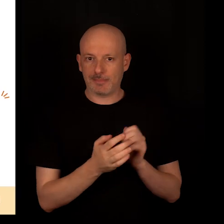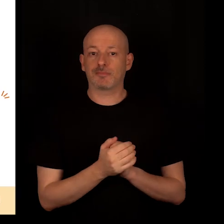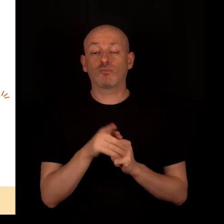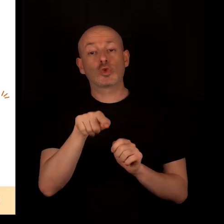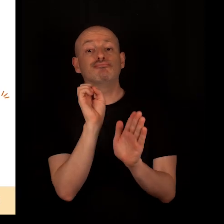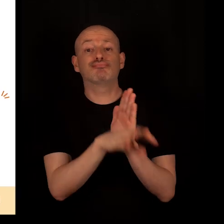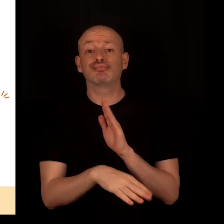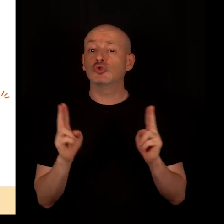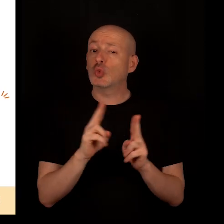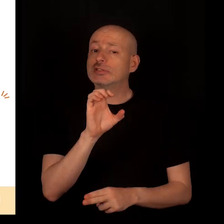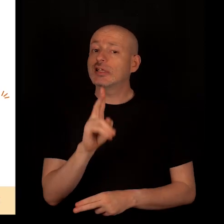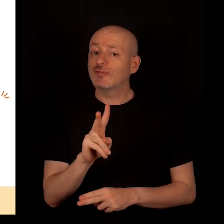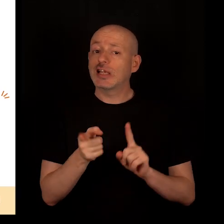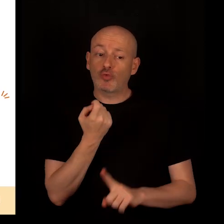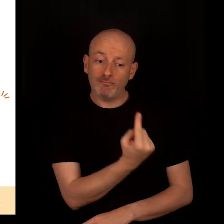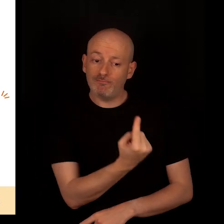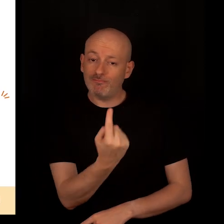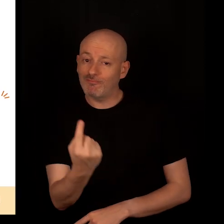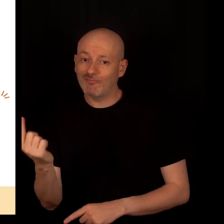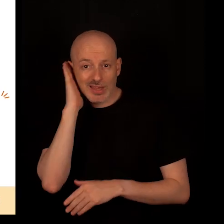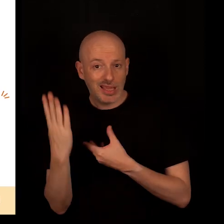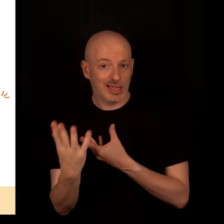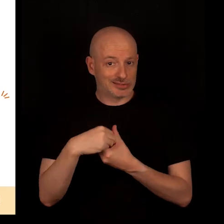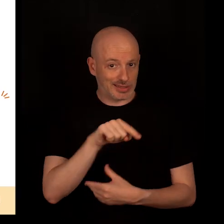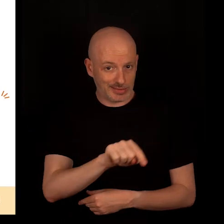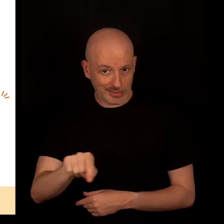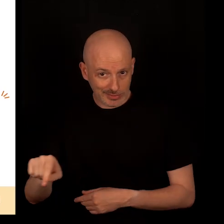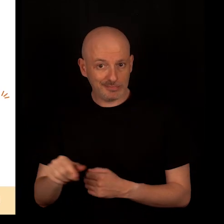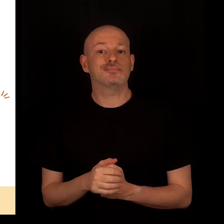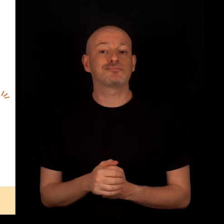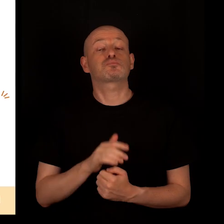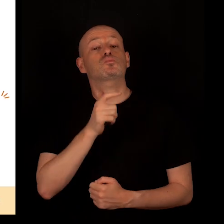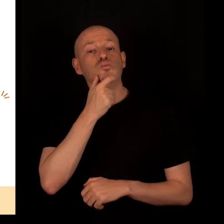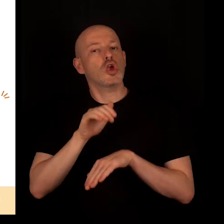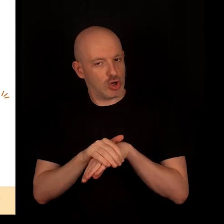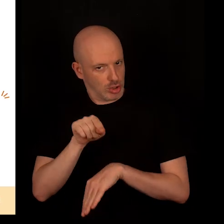You need to upload a short CV for each resident. In English.